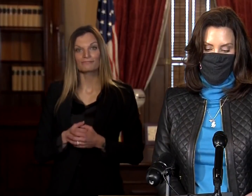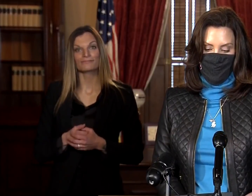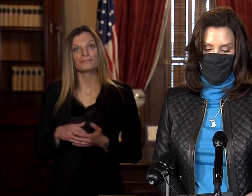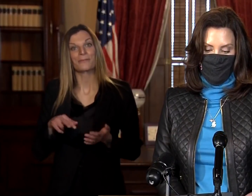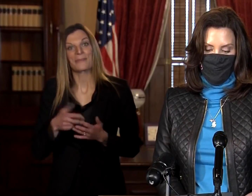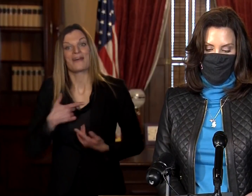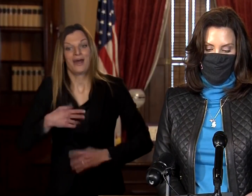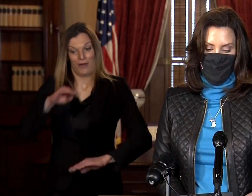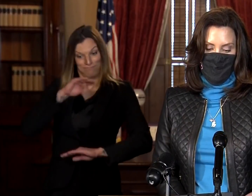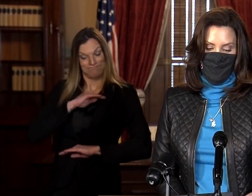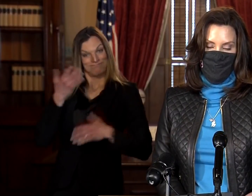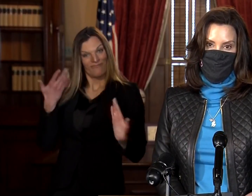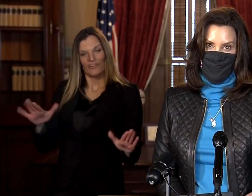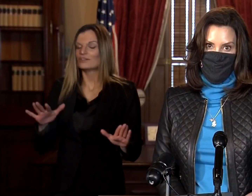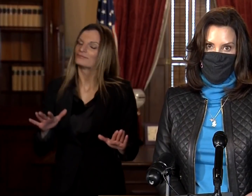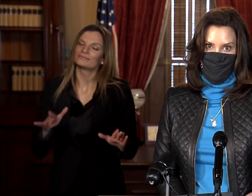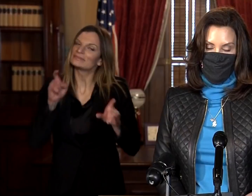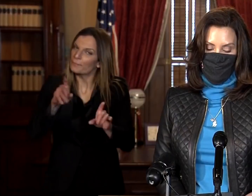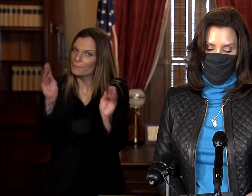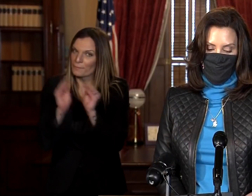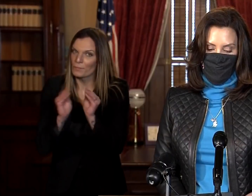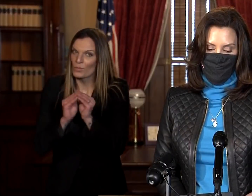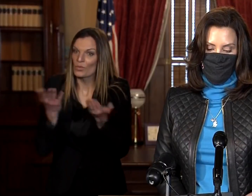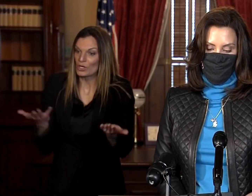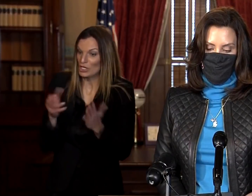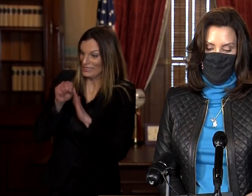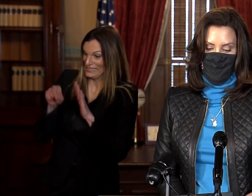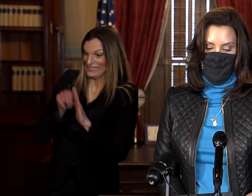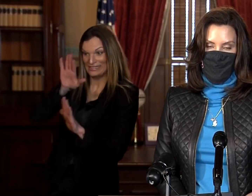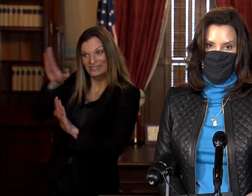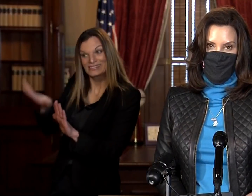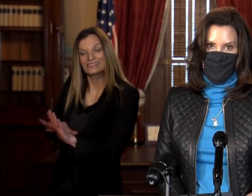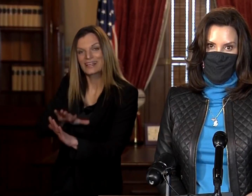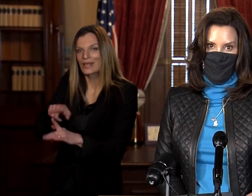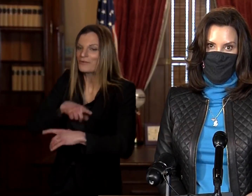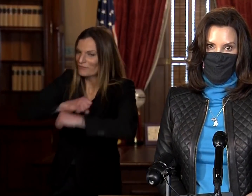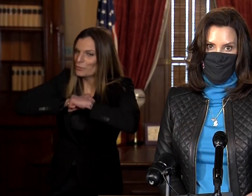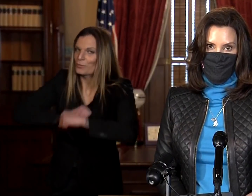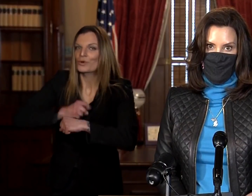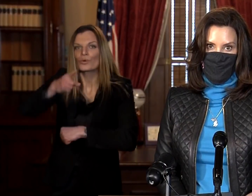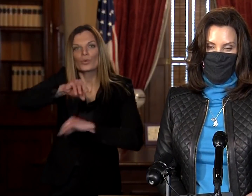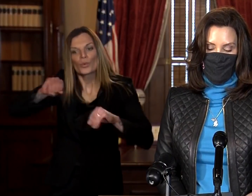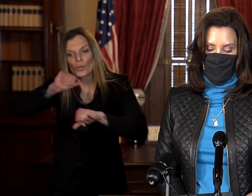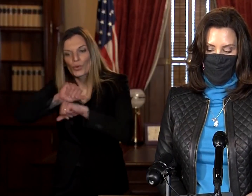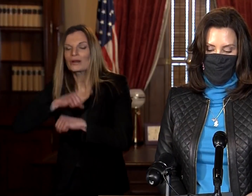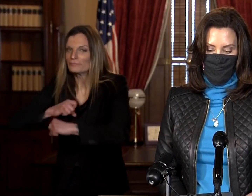Again, it’s another positive thing, but there’s much work thing, but there’s much work left to do at the state level to left to do at the state level to protect our unemployed workers.